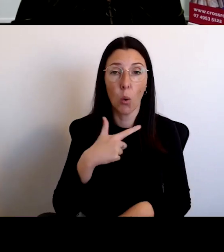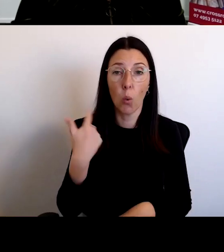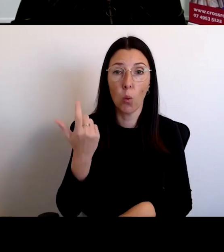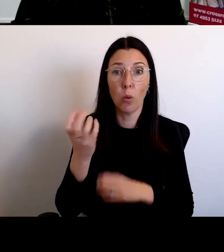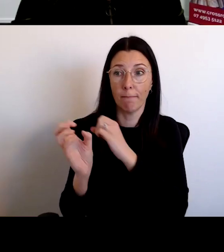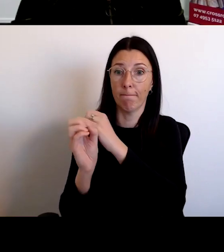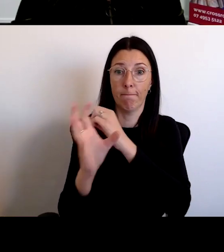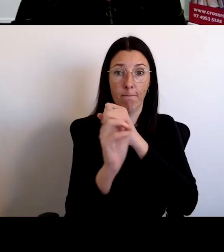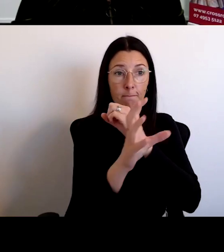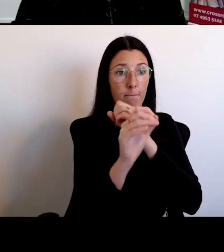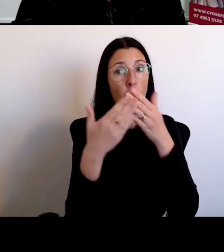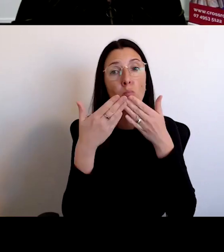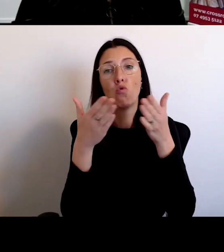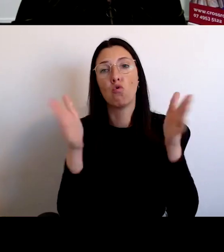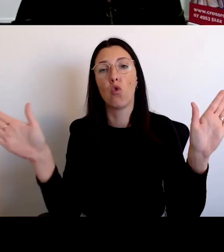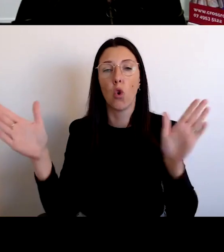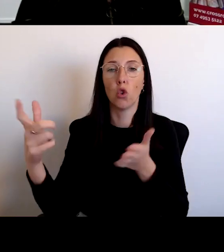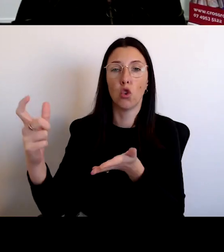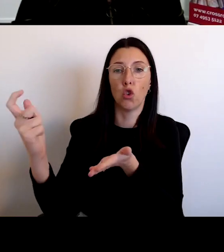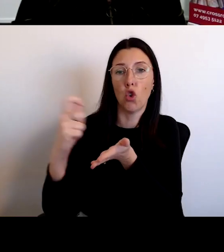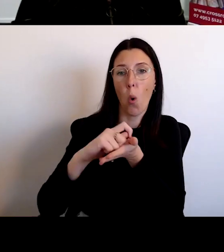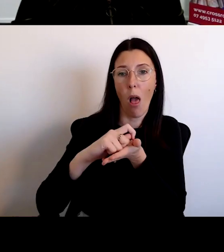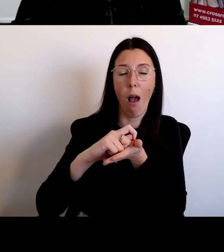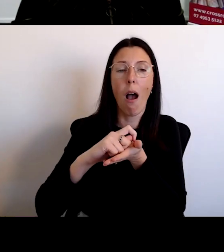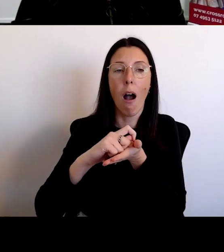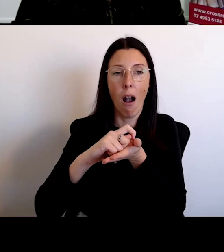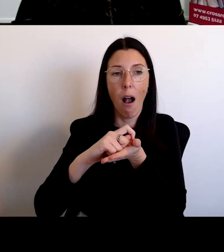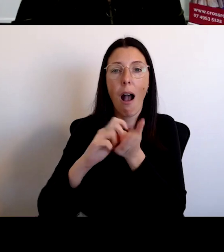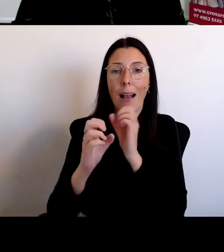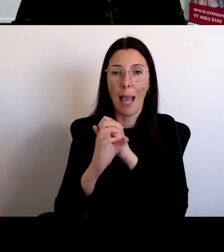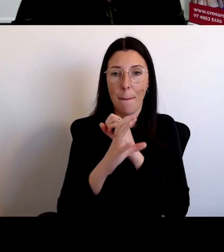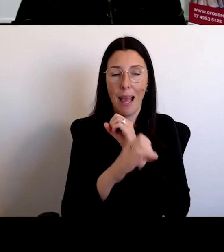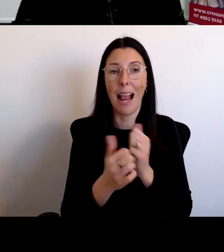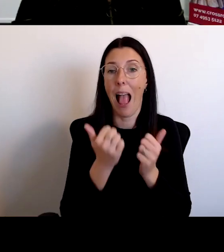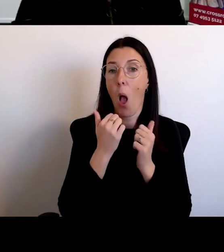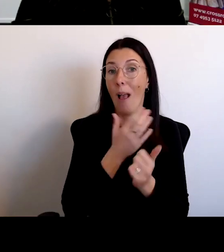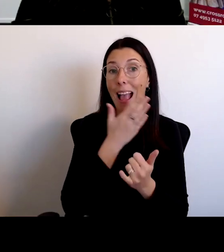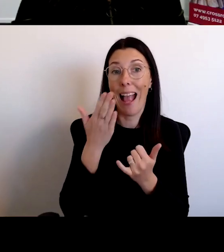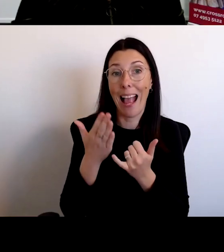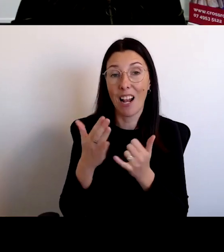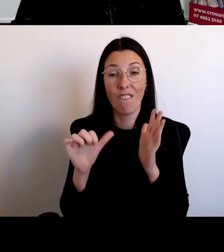done. It's our end of year, end of financial year campaign. We did that, and that aligned